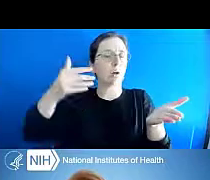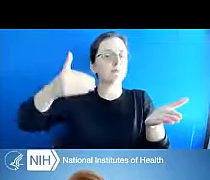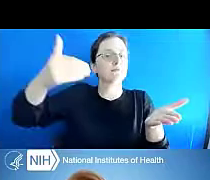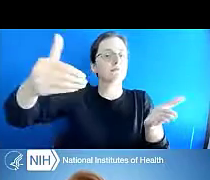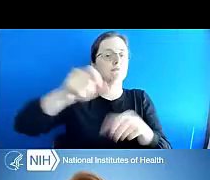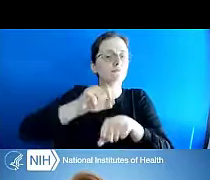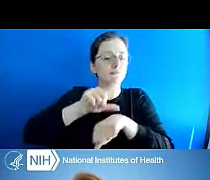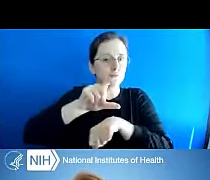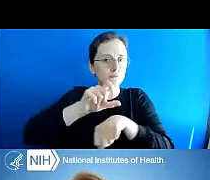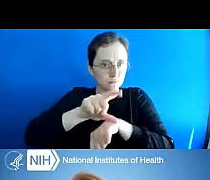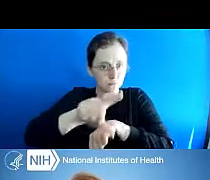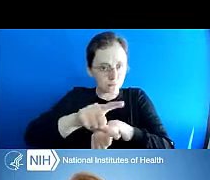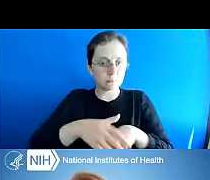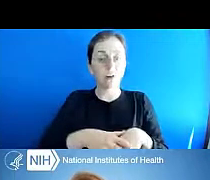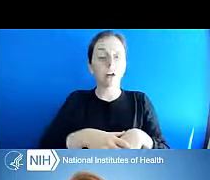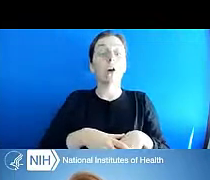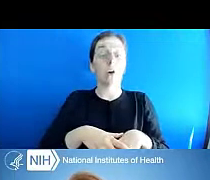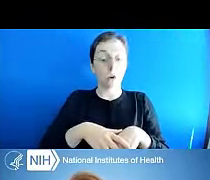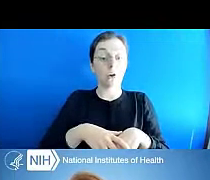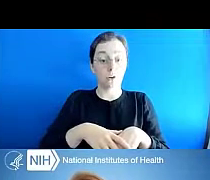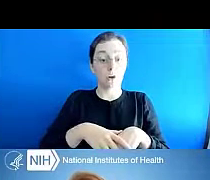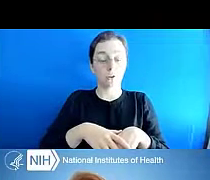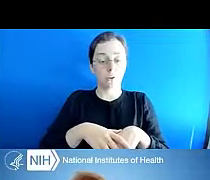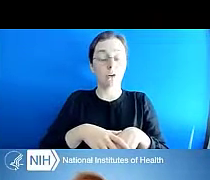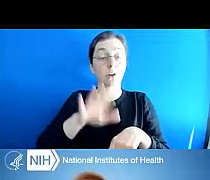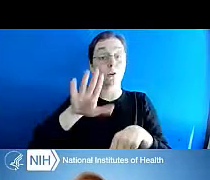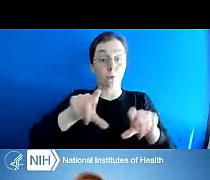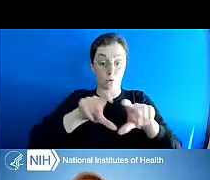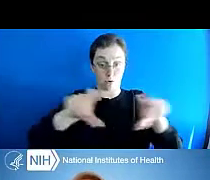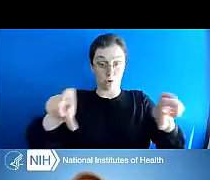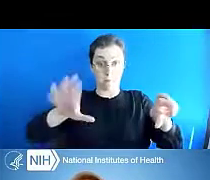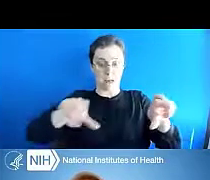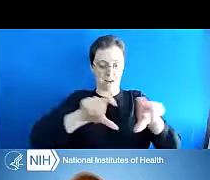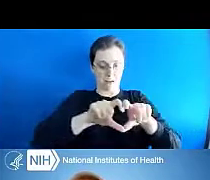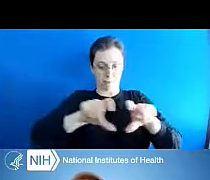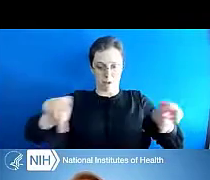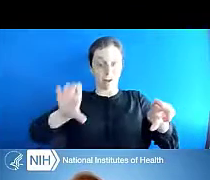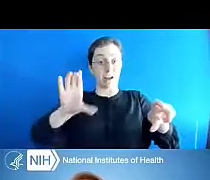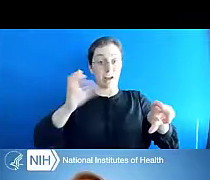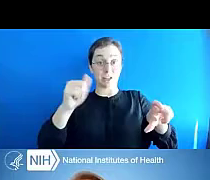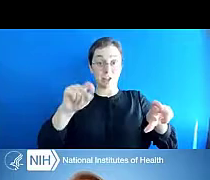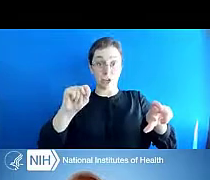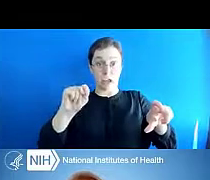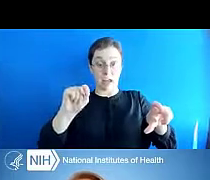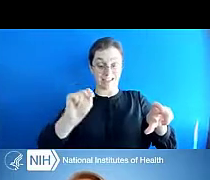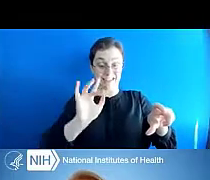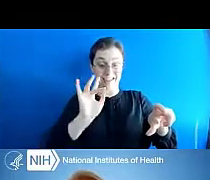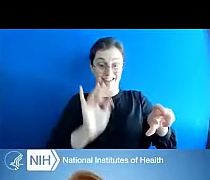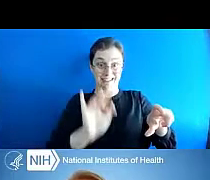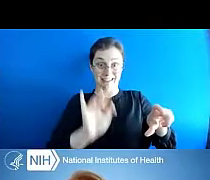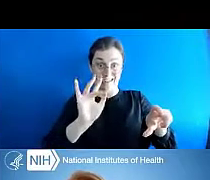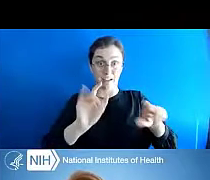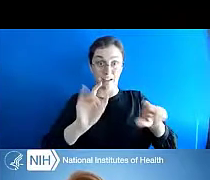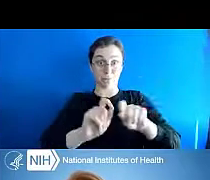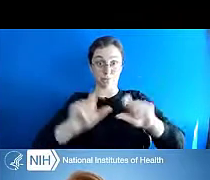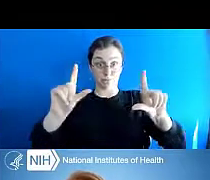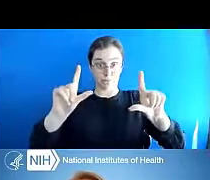next to the chat button in your Zoom webinar, and this will allow you to toggle on and off your chat notifications.